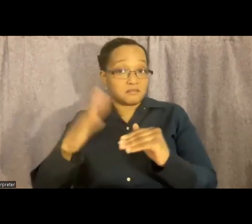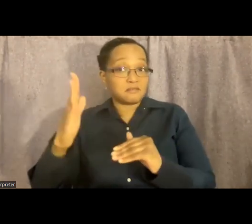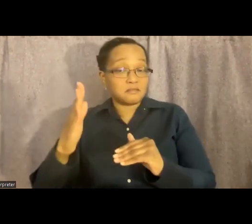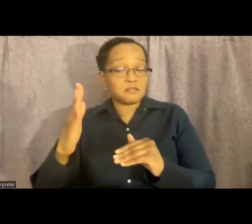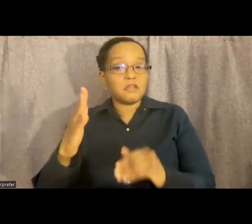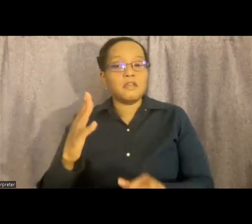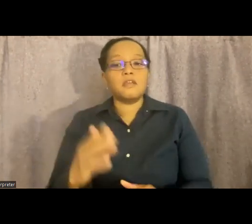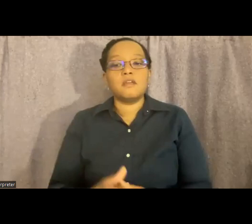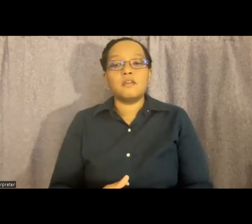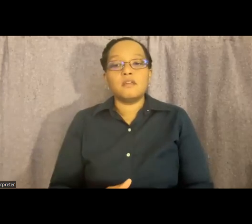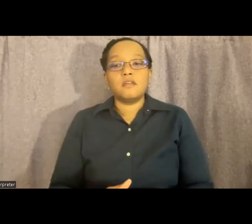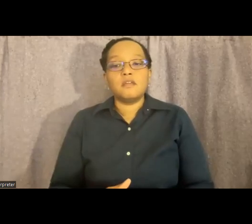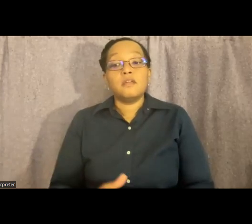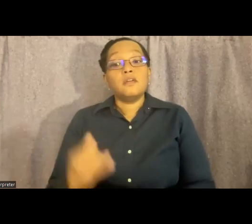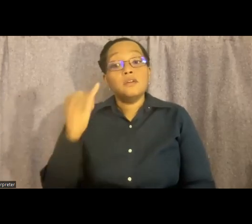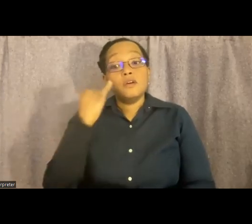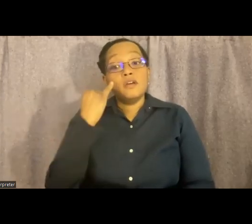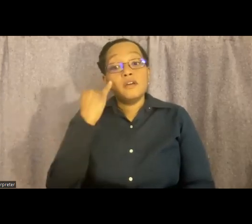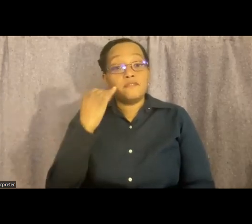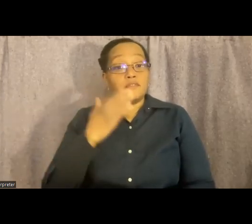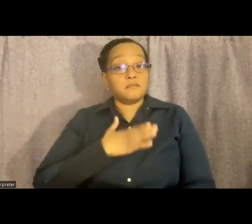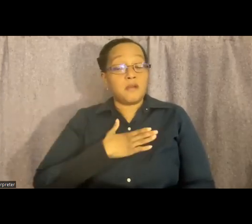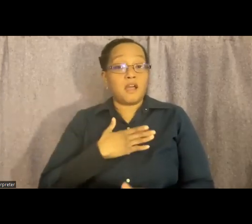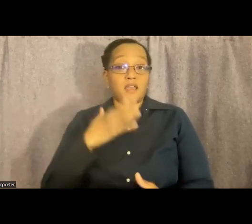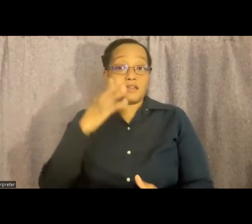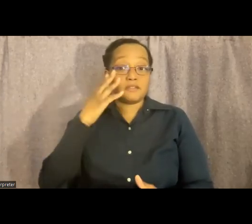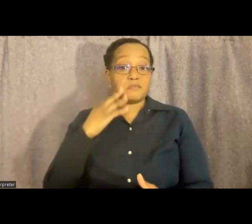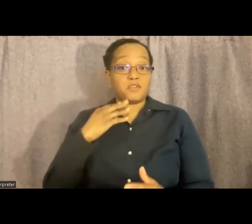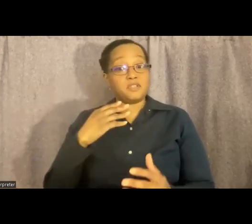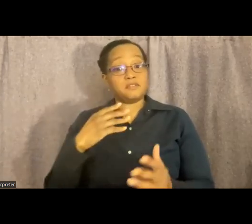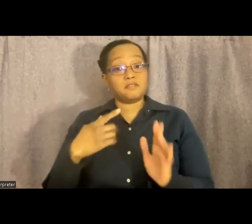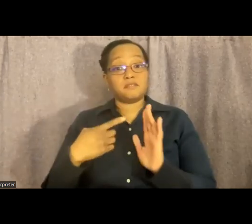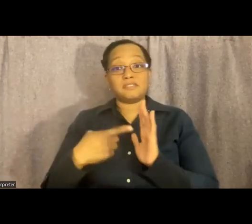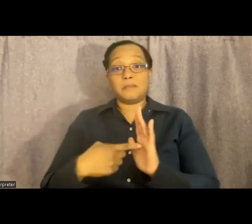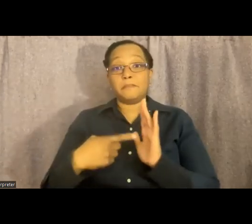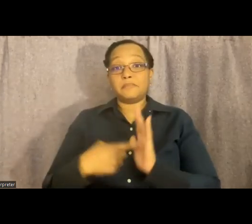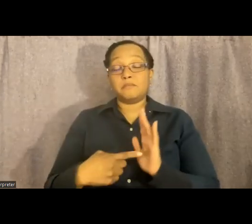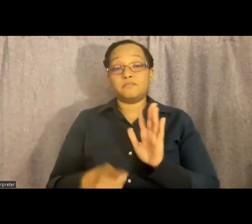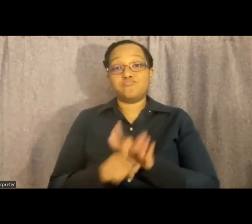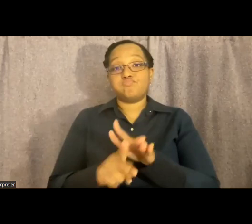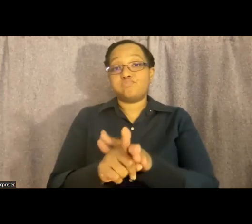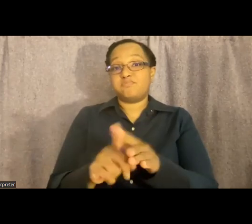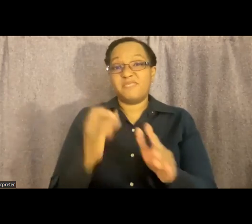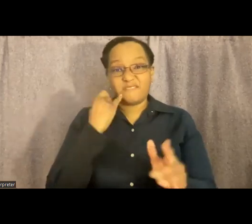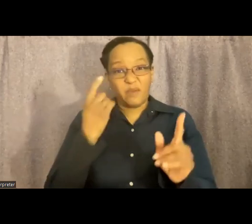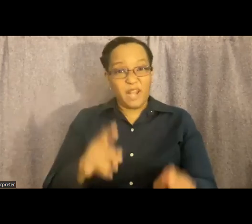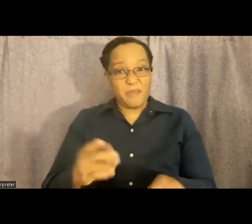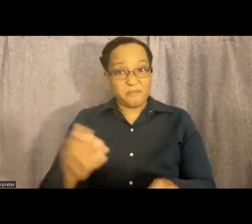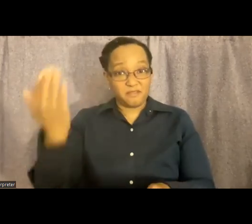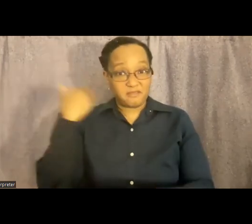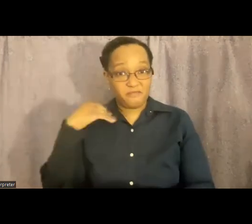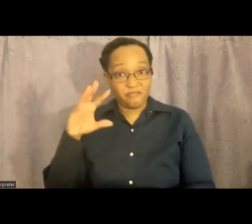If my siblings presented themselves 50 years ago, I would've been hospitalized with no